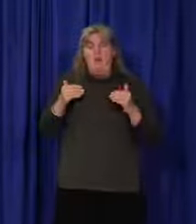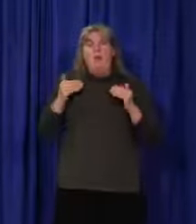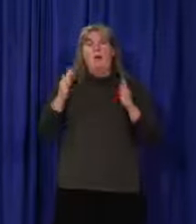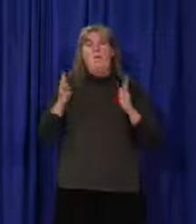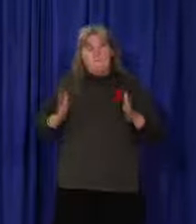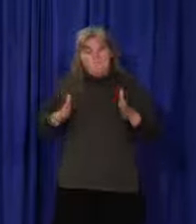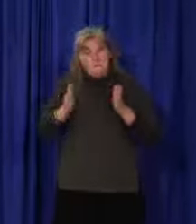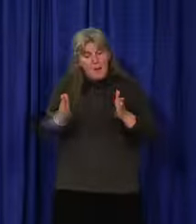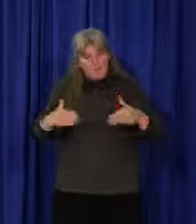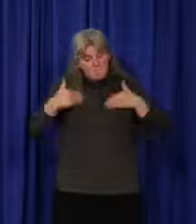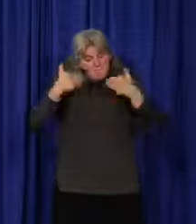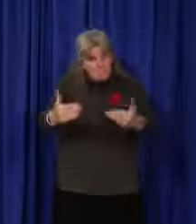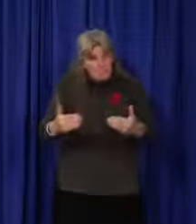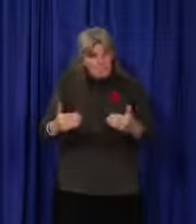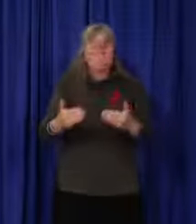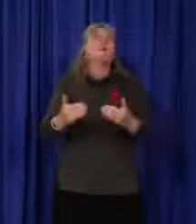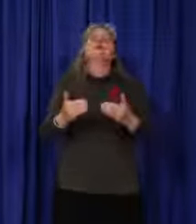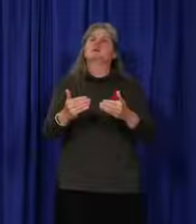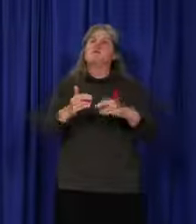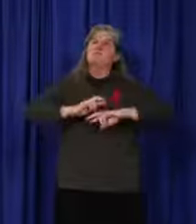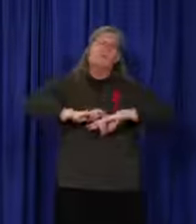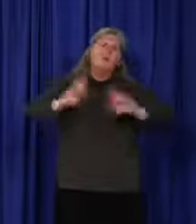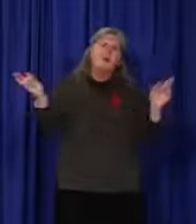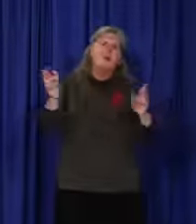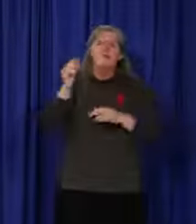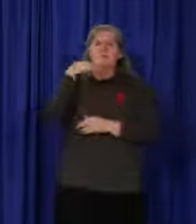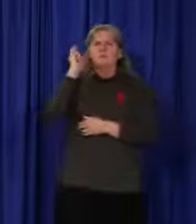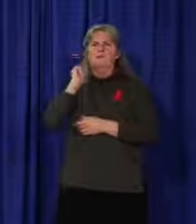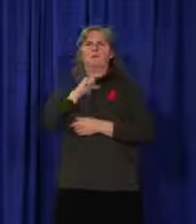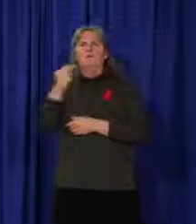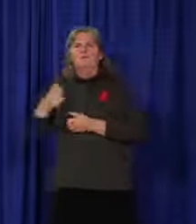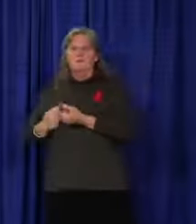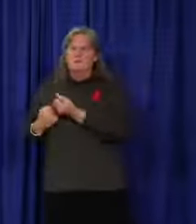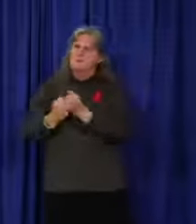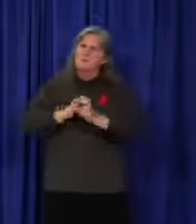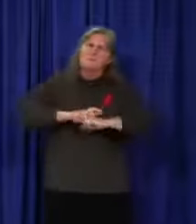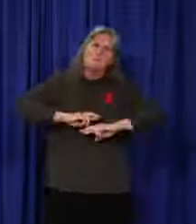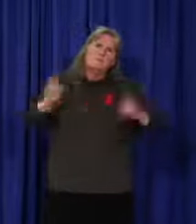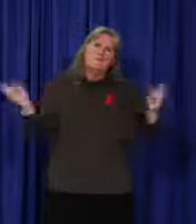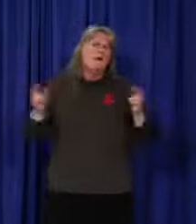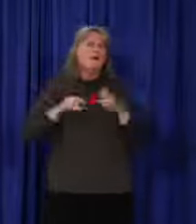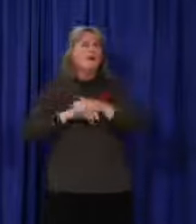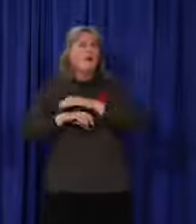distance from. Now we are relaxing that two household bubble slightly so that you can now increase that